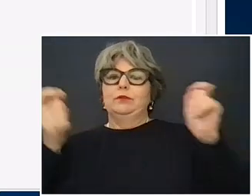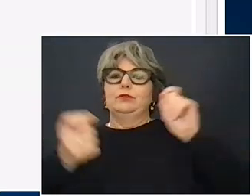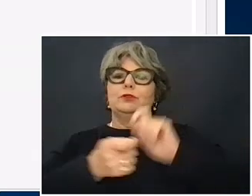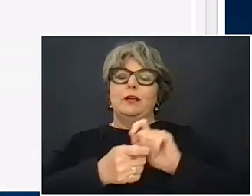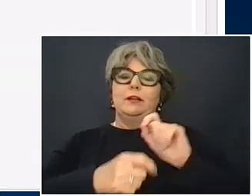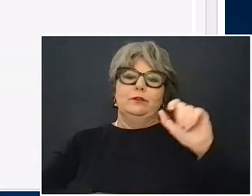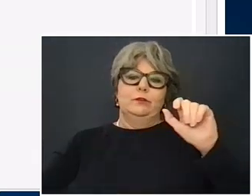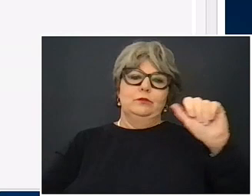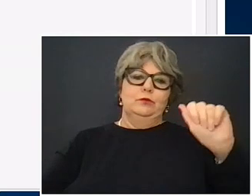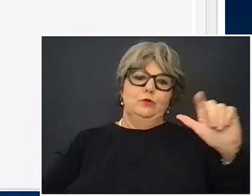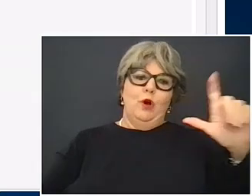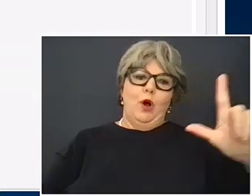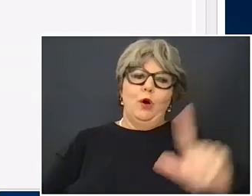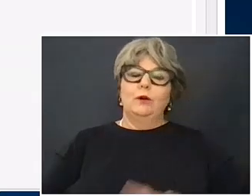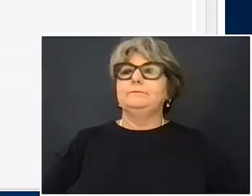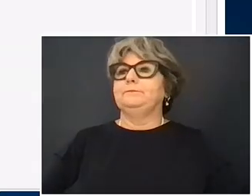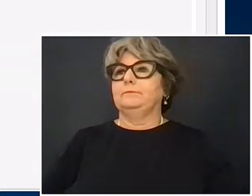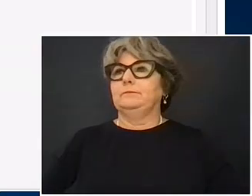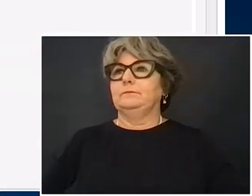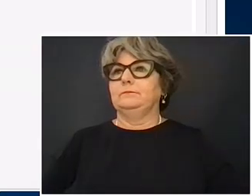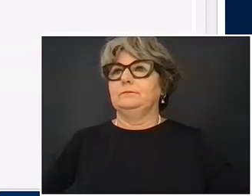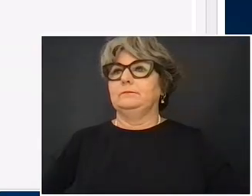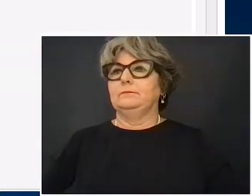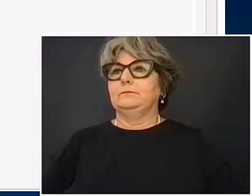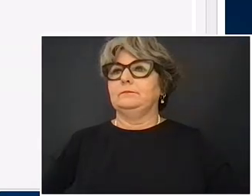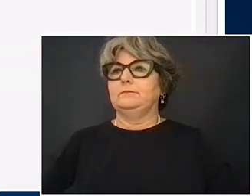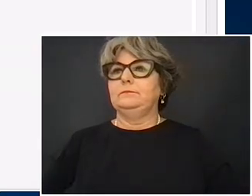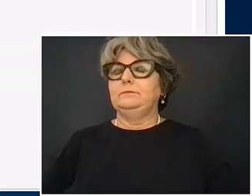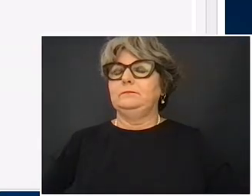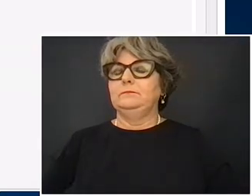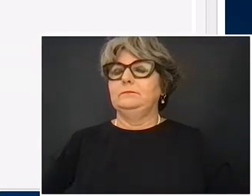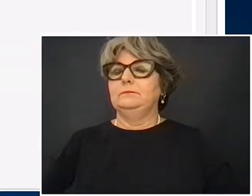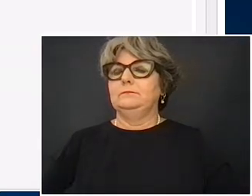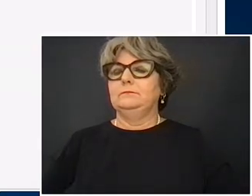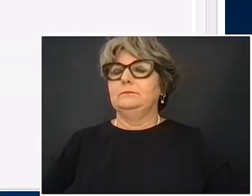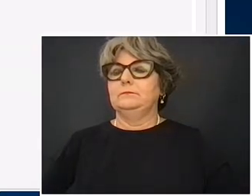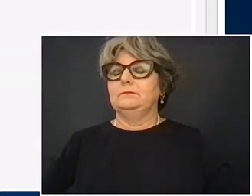Yeah, and I'm sorry, Scott. Yeah, we just look at- right now when you look at a representative sample, I mean,